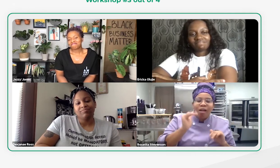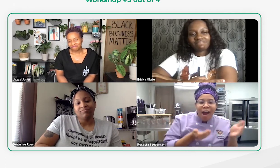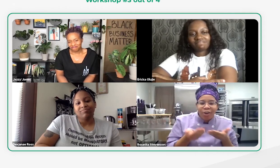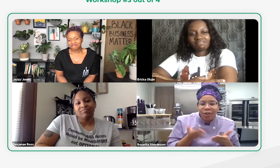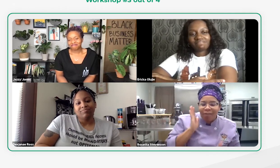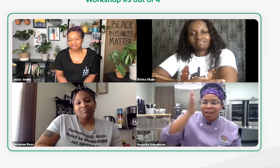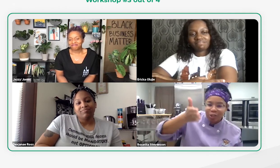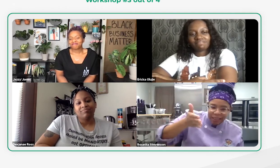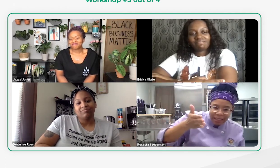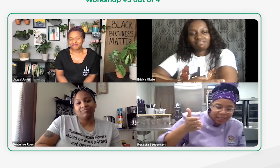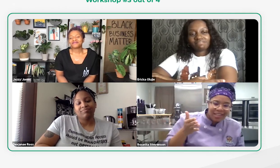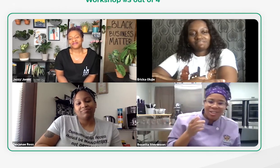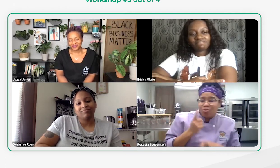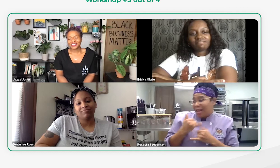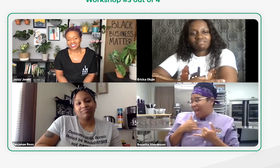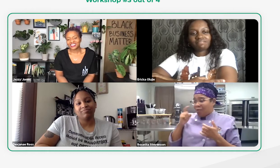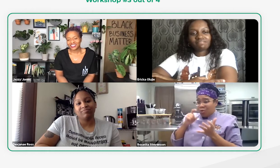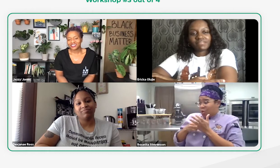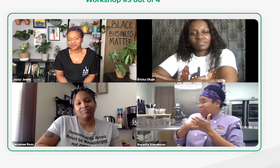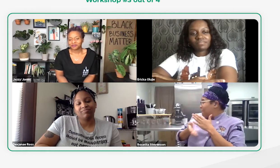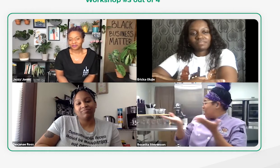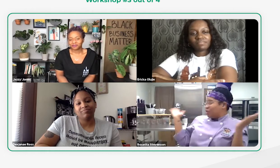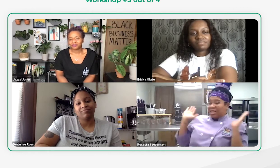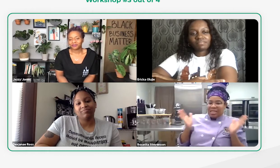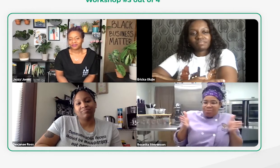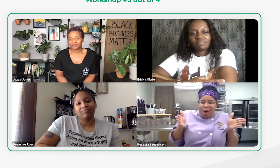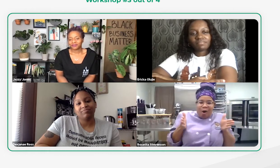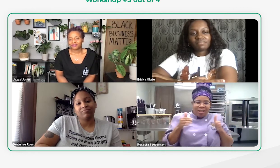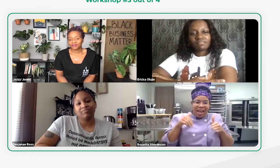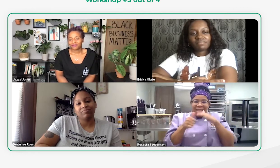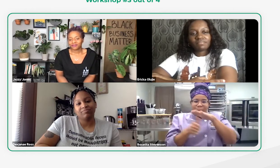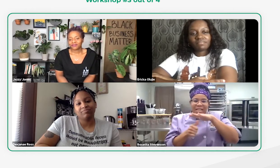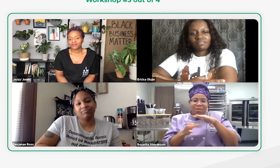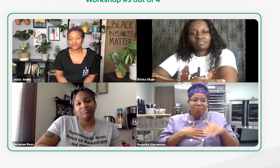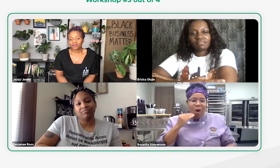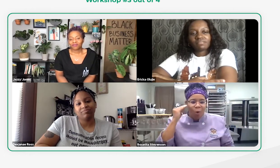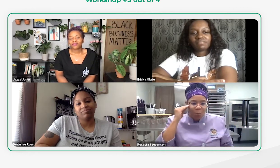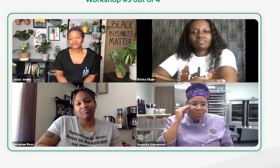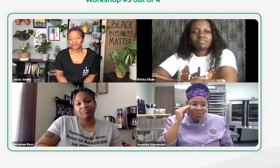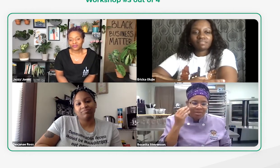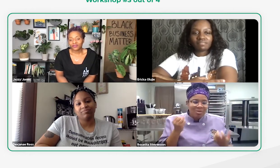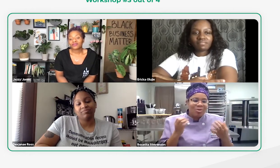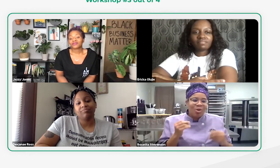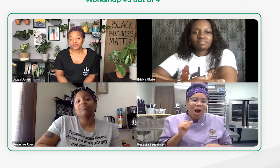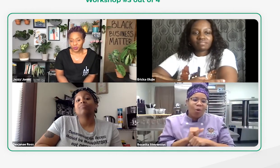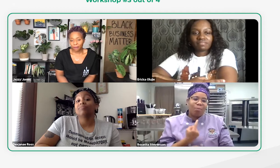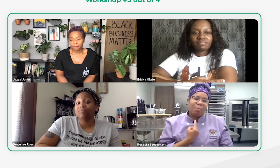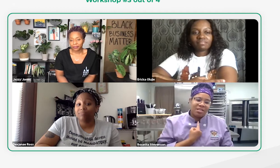else's pastries. I'm working on it. I want to hire people in the future. As you see behind me the